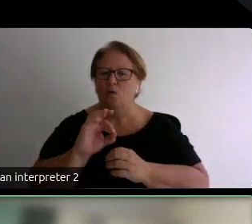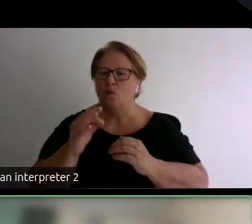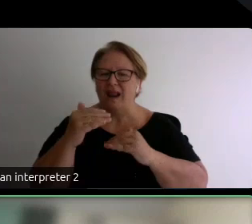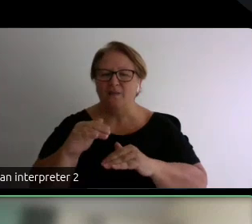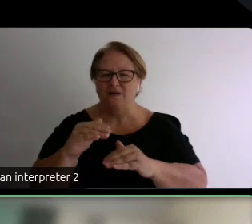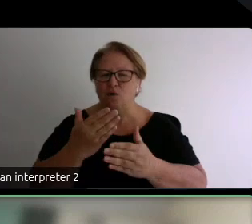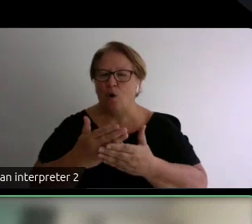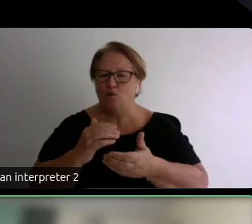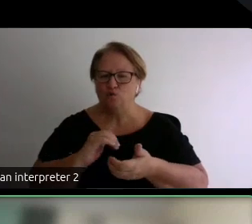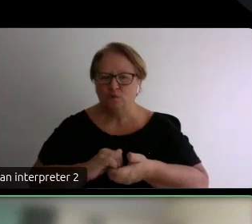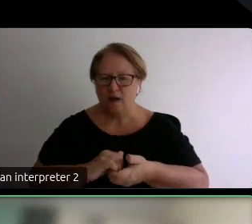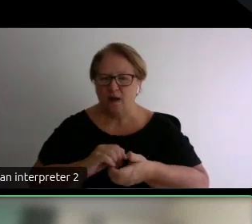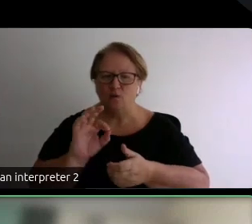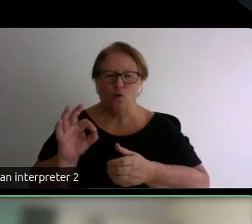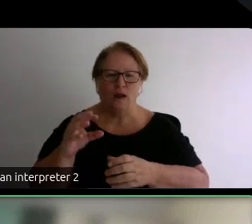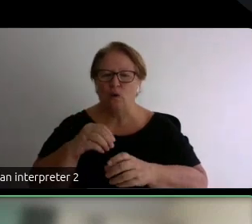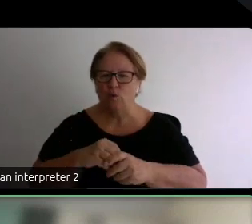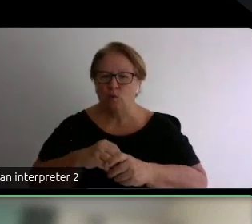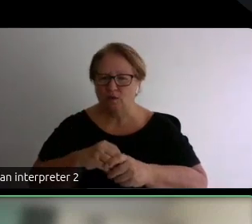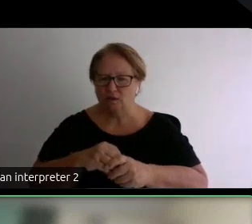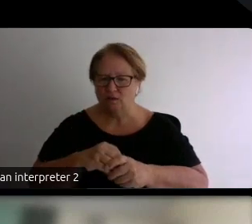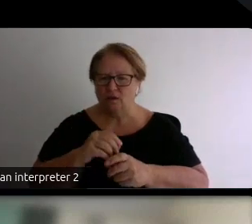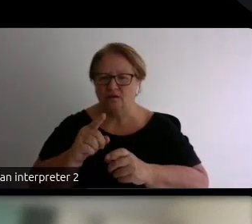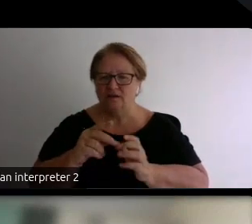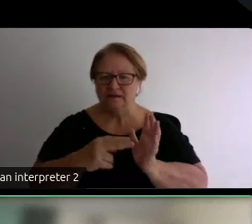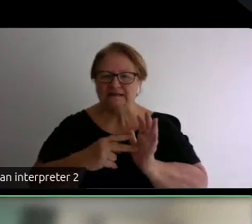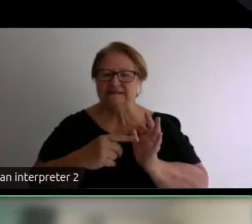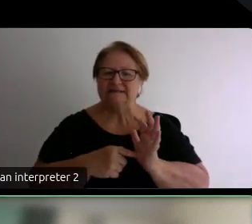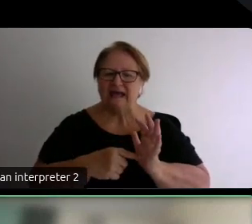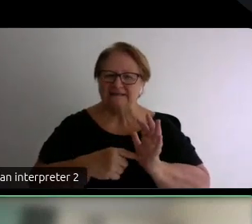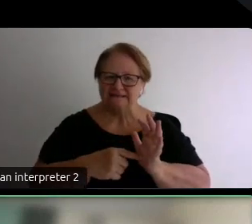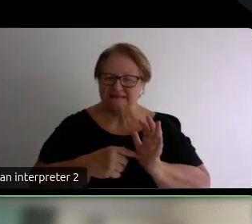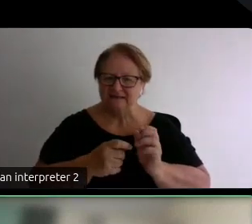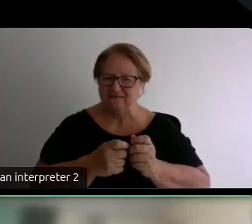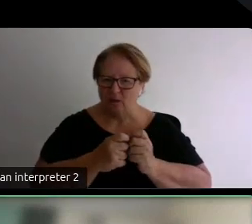and it's not included in estimated total net equity. So that's an increased asset limit